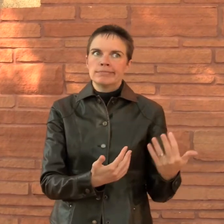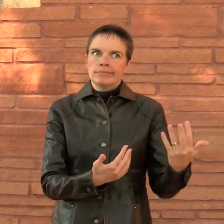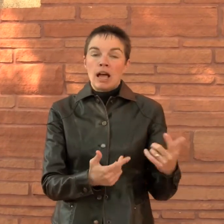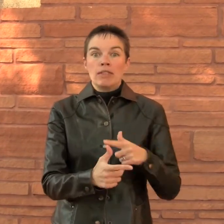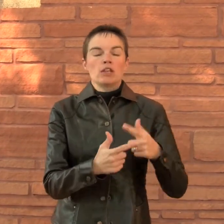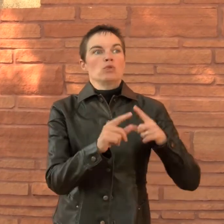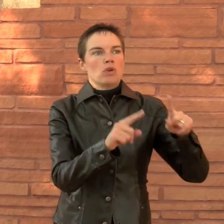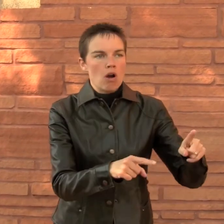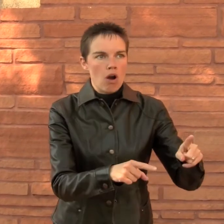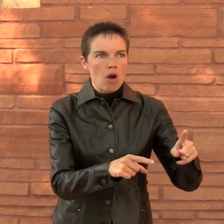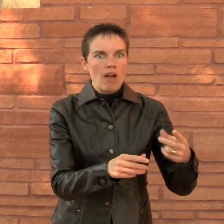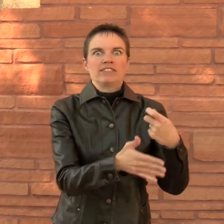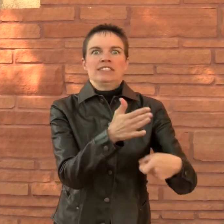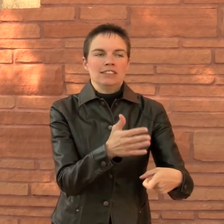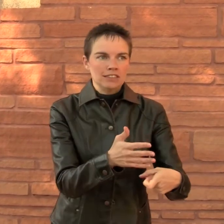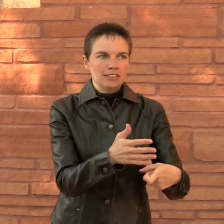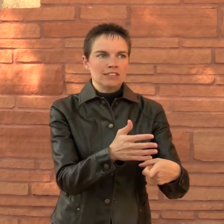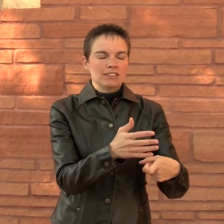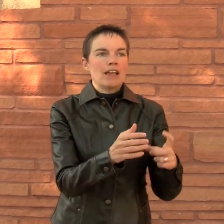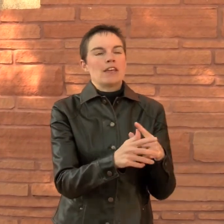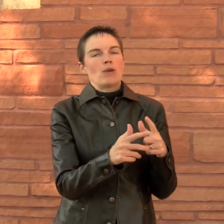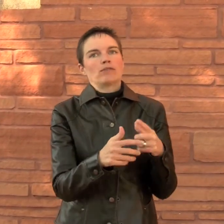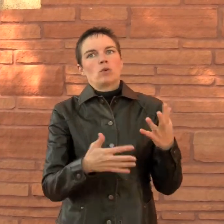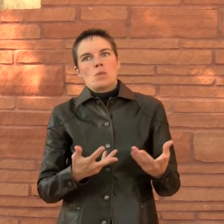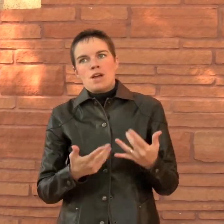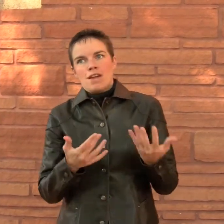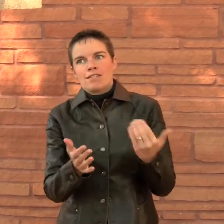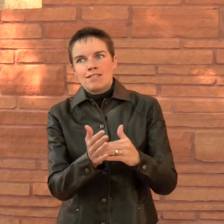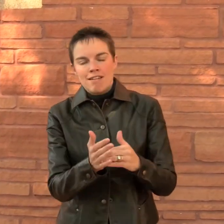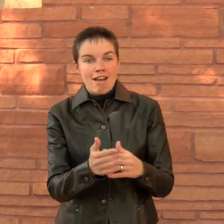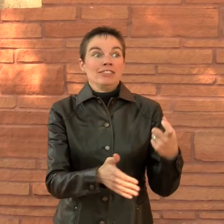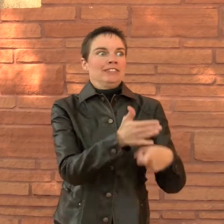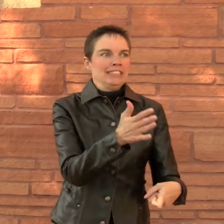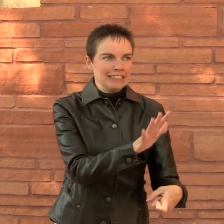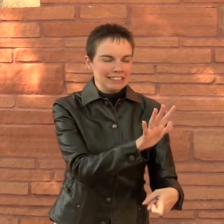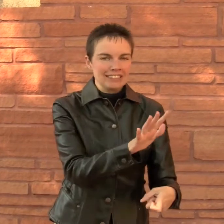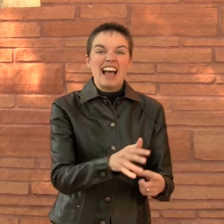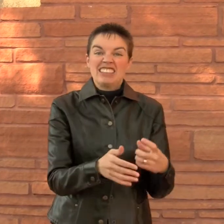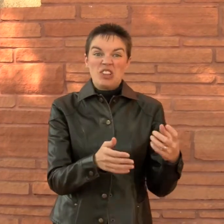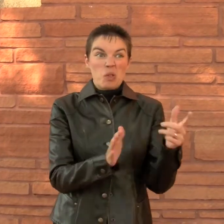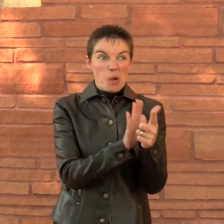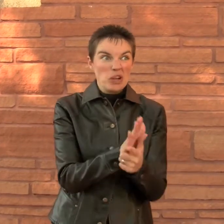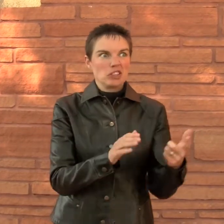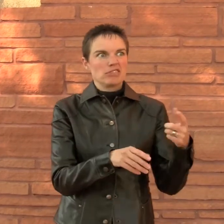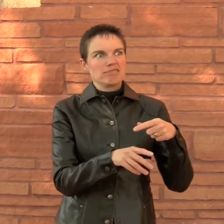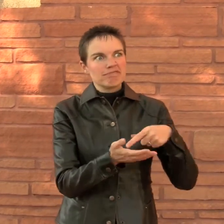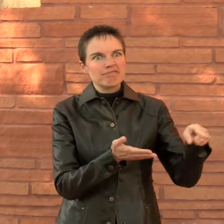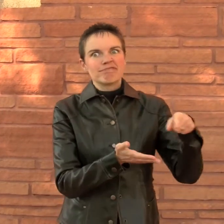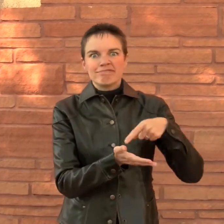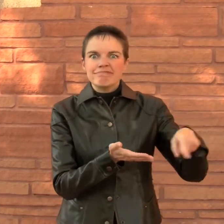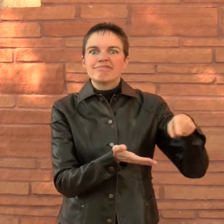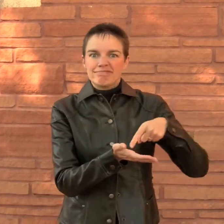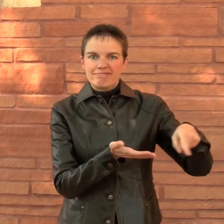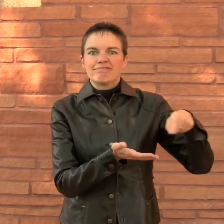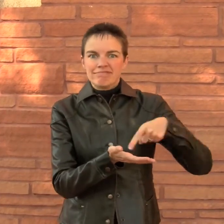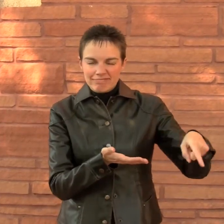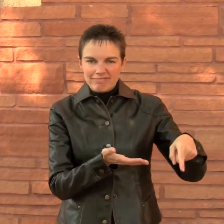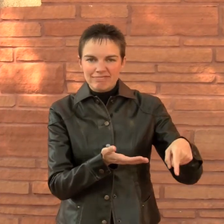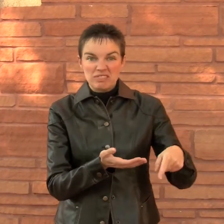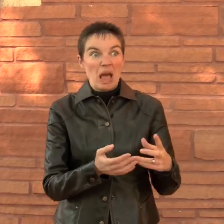Often you have to wait a long time for your court date, then you will finally go, pay fees, and then you might have to wait again, pay more money. Over time you are paying an attorney again and again.